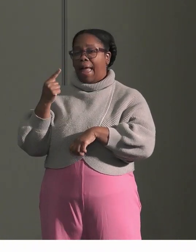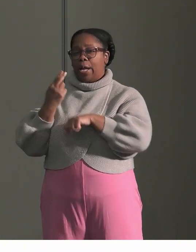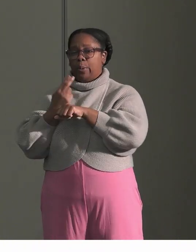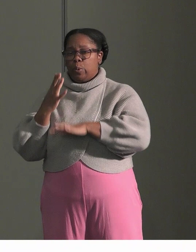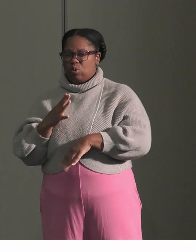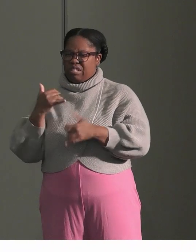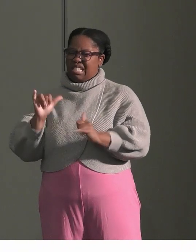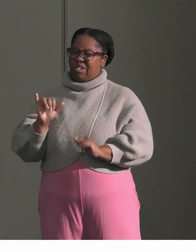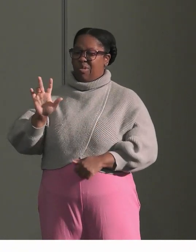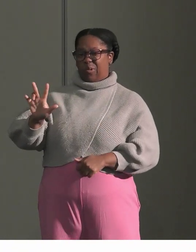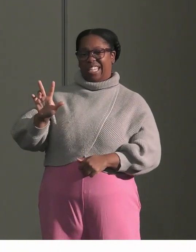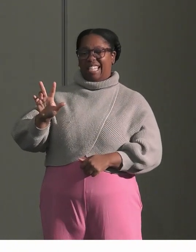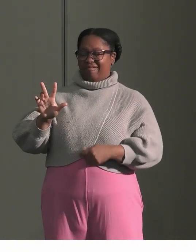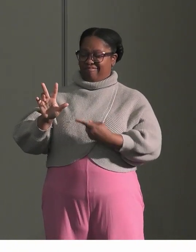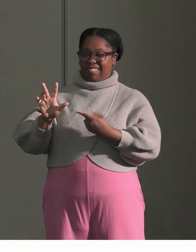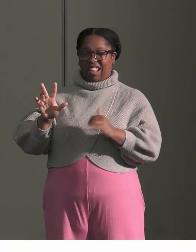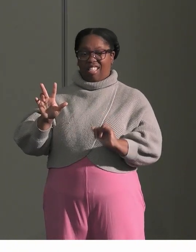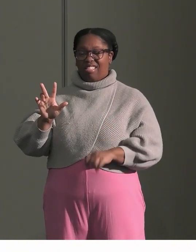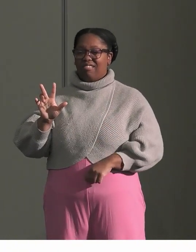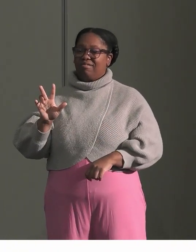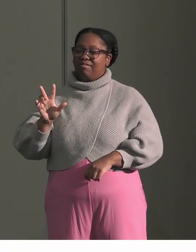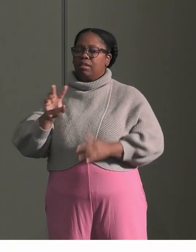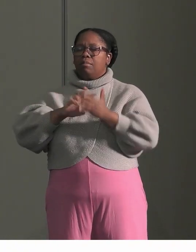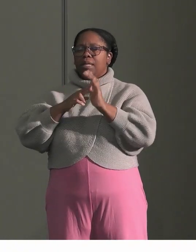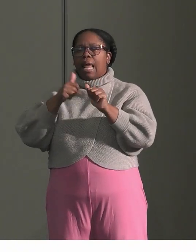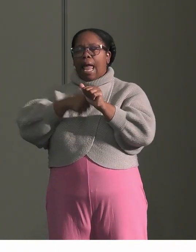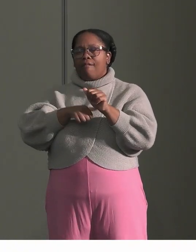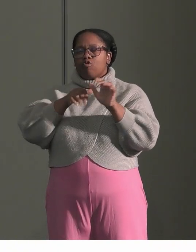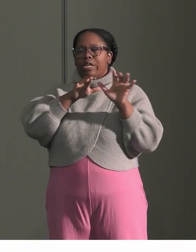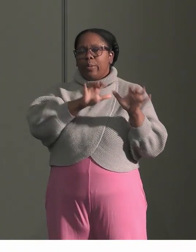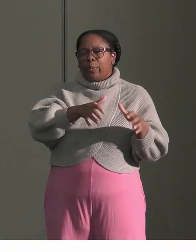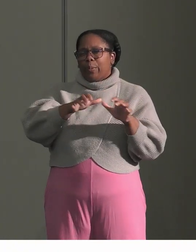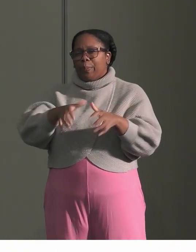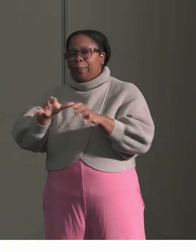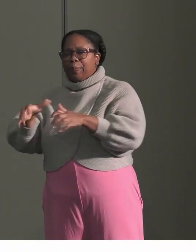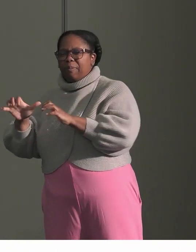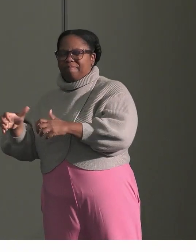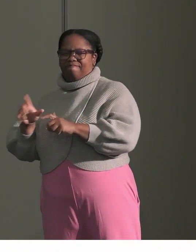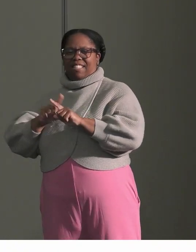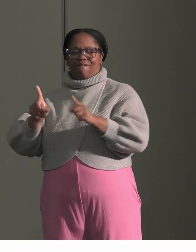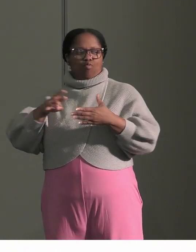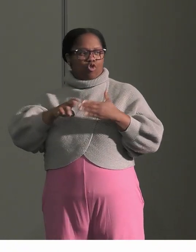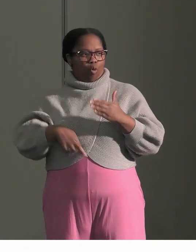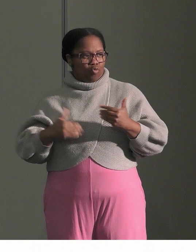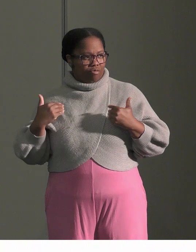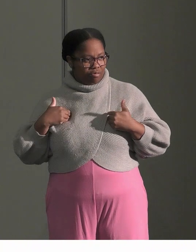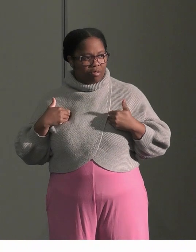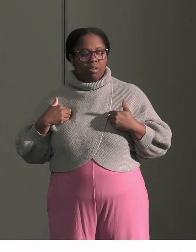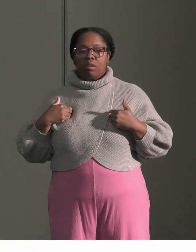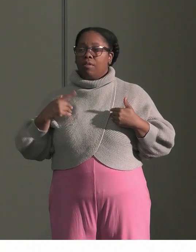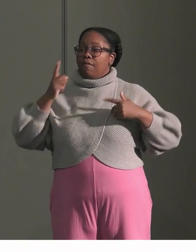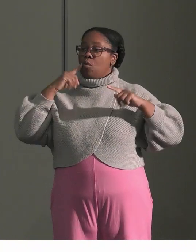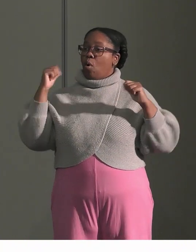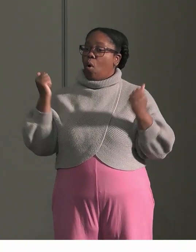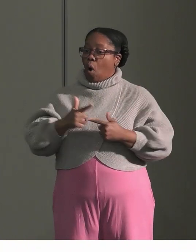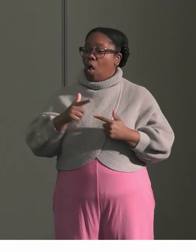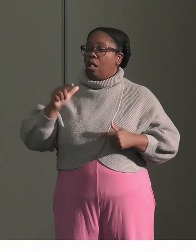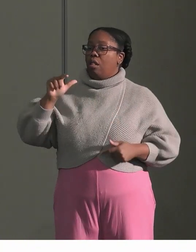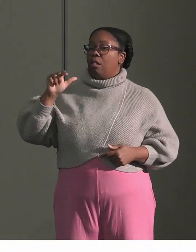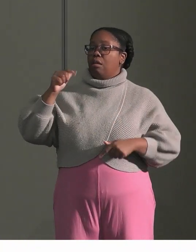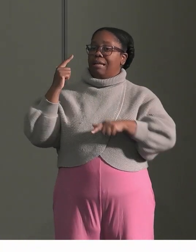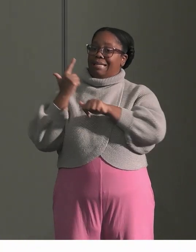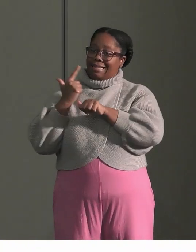three. So every group found a different finding for this one. All AT users we